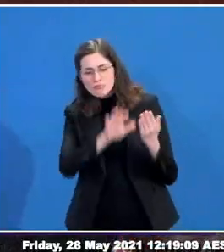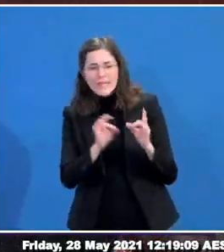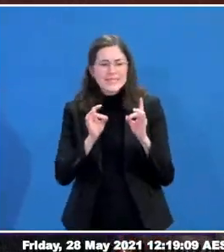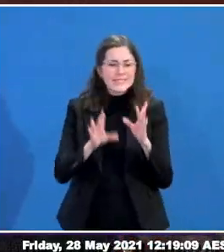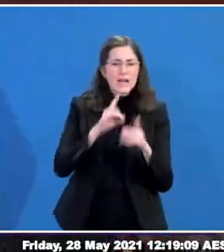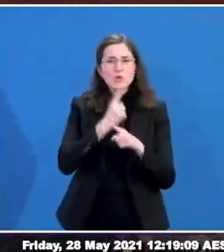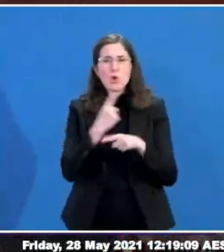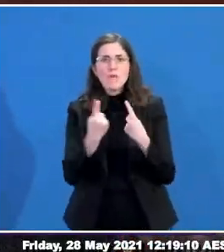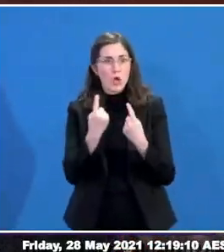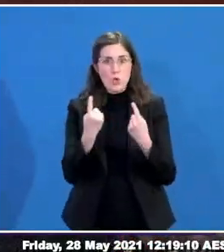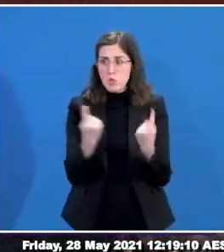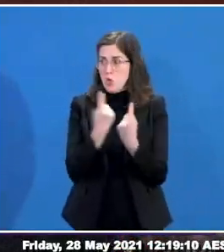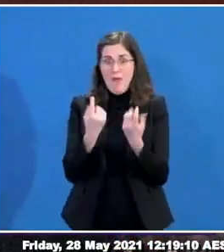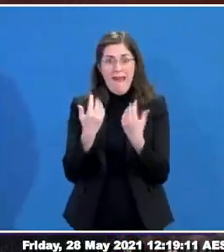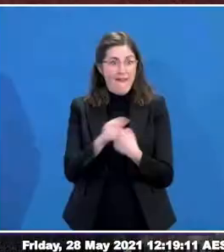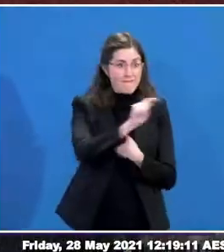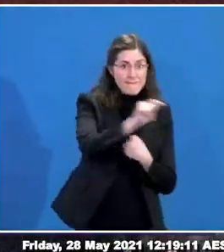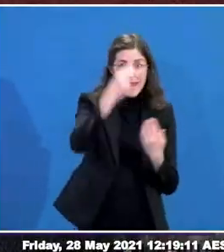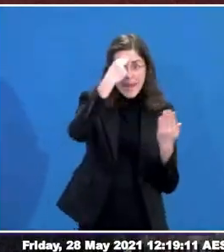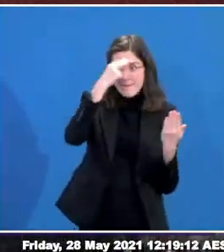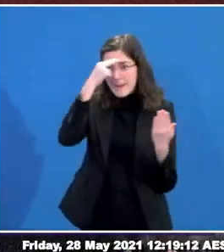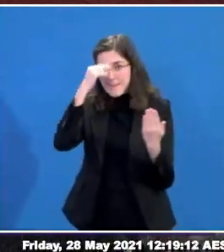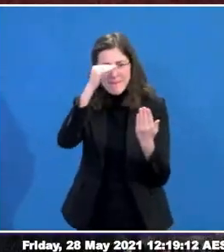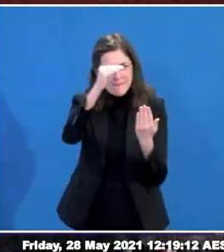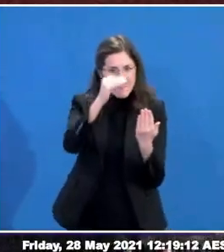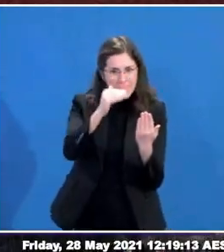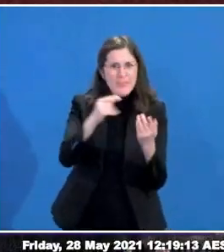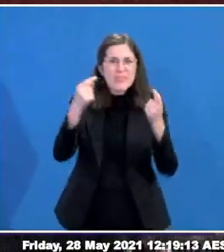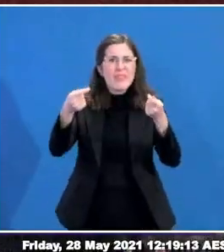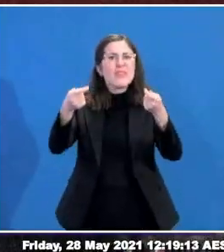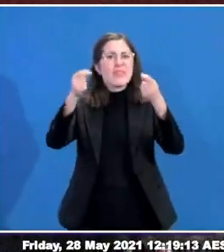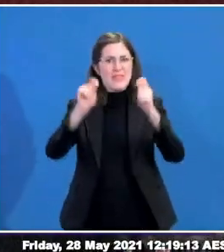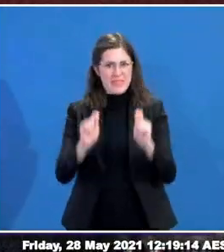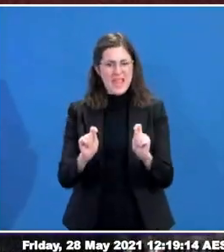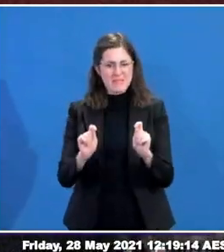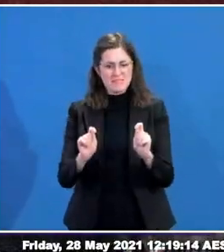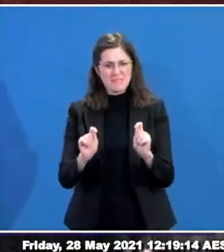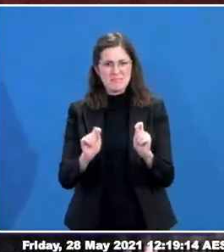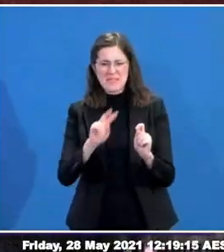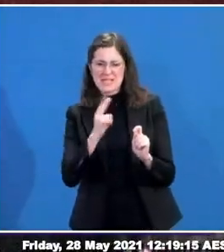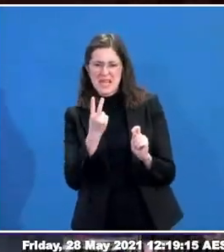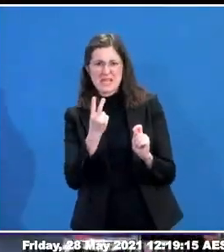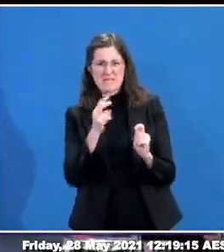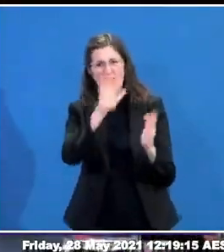apologies and so really the substance of the meeting is recorded in about 2.5 pages? Correct.